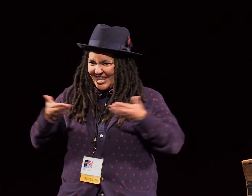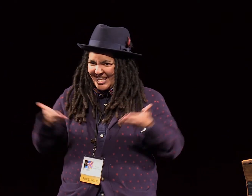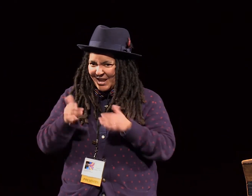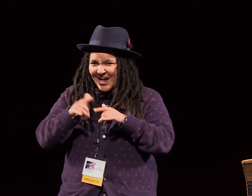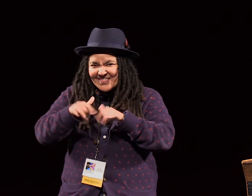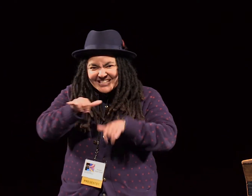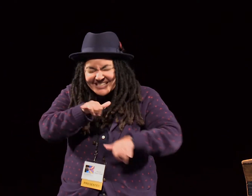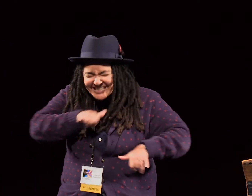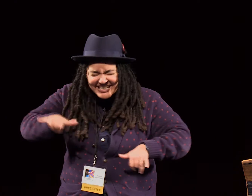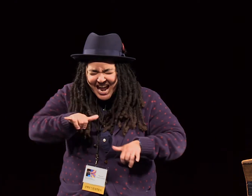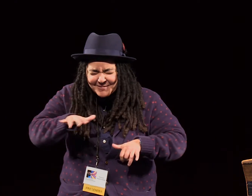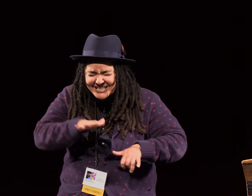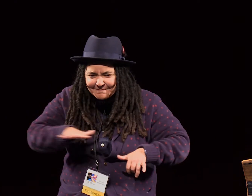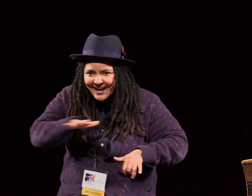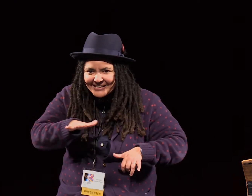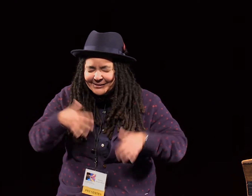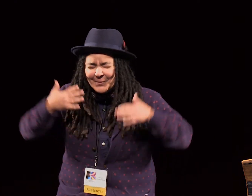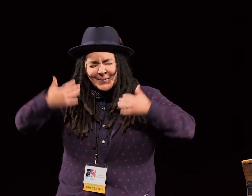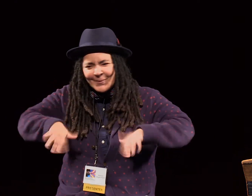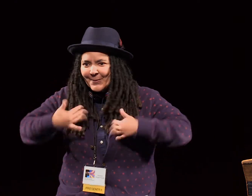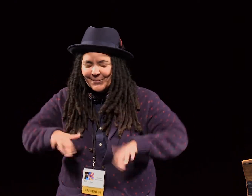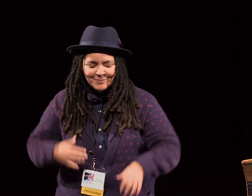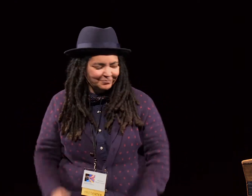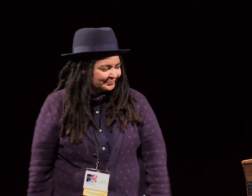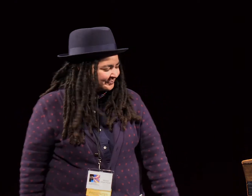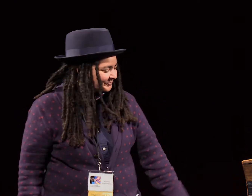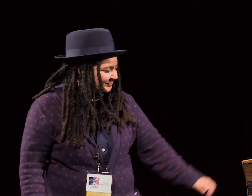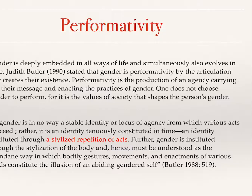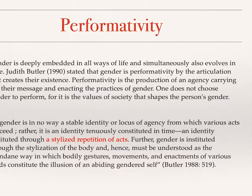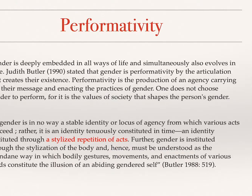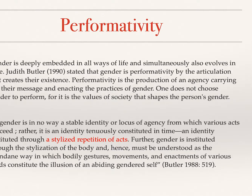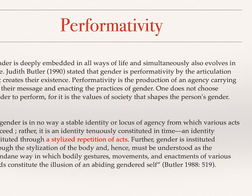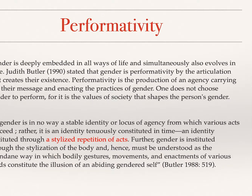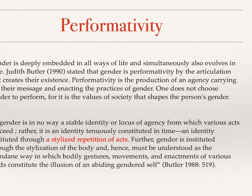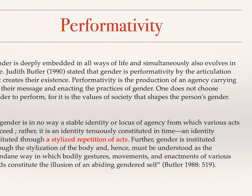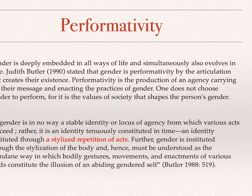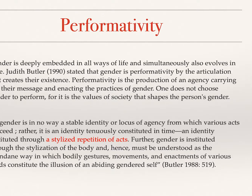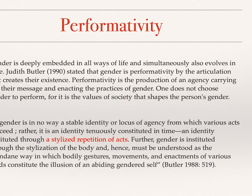And we decided we have to take advantage of this moment of all of us in this space together.